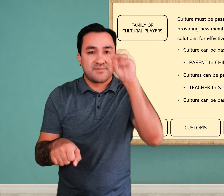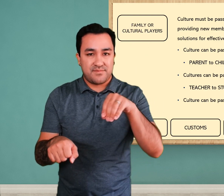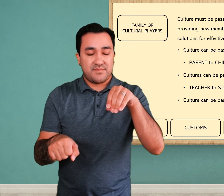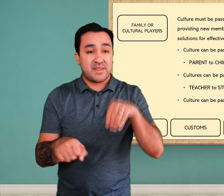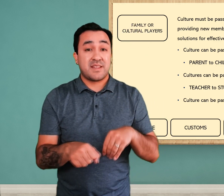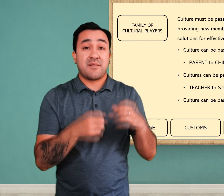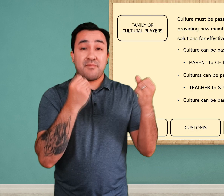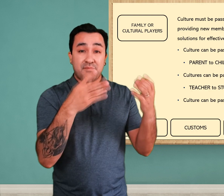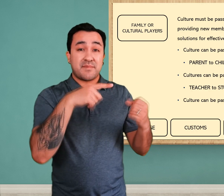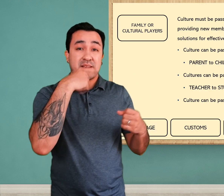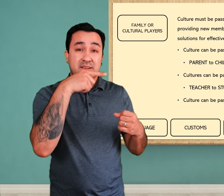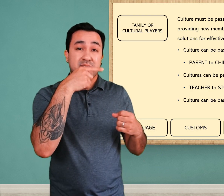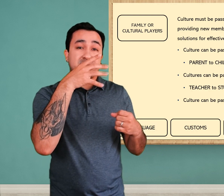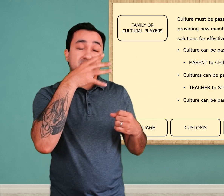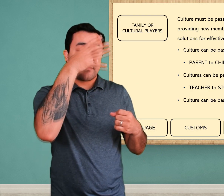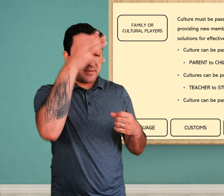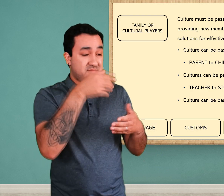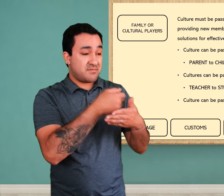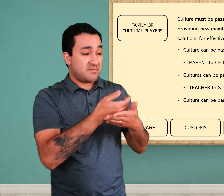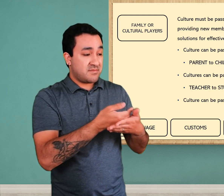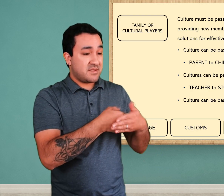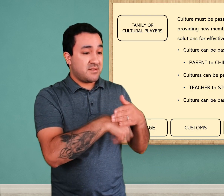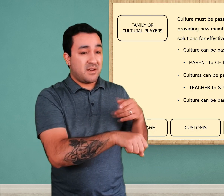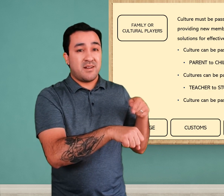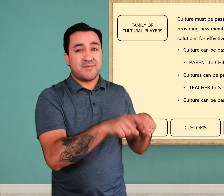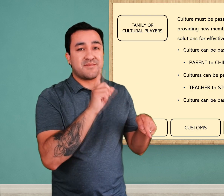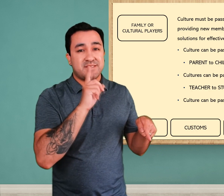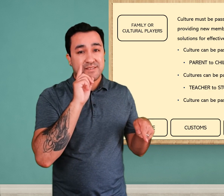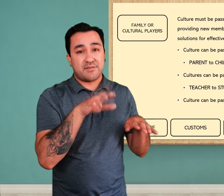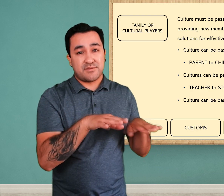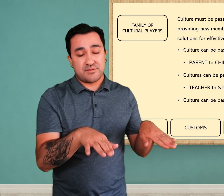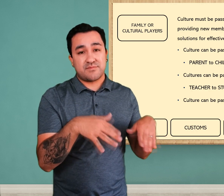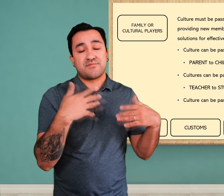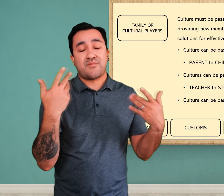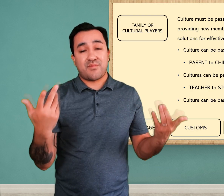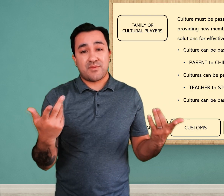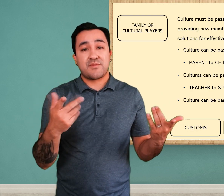Therefore, Deaf culture is passed down through Cultural Players.